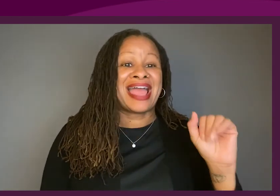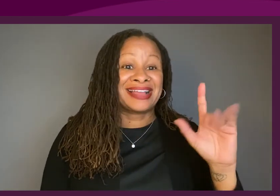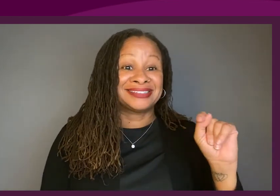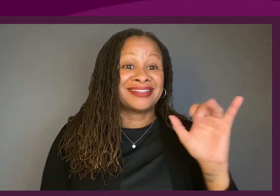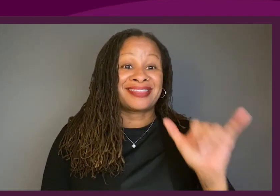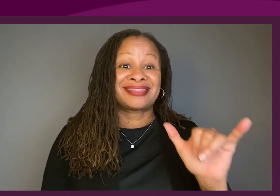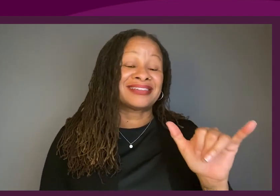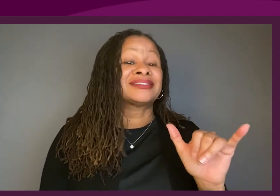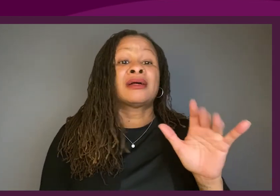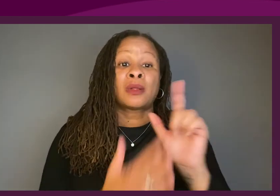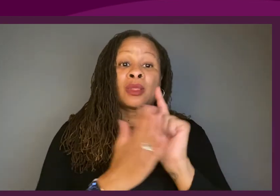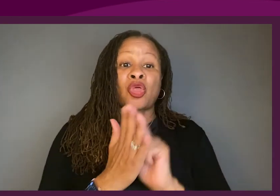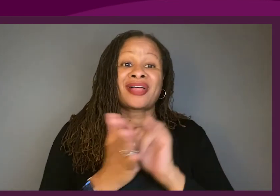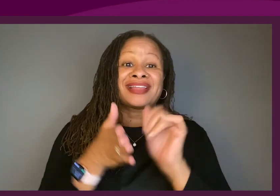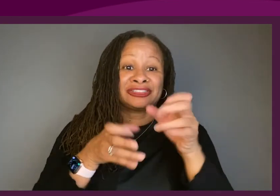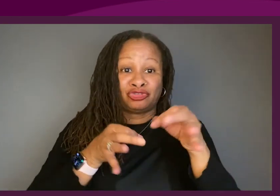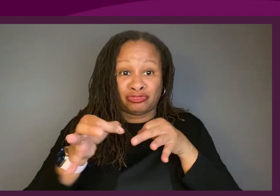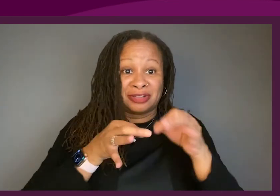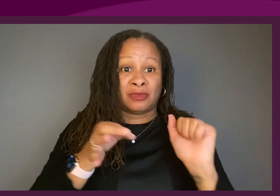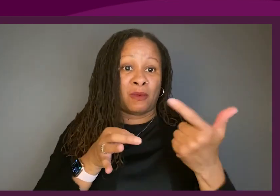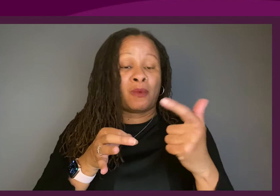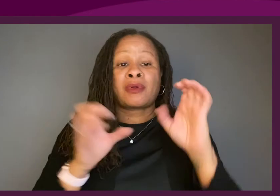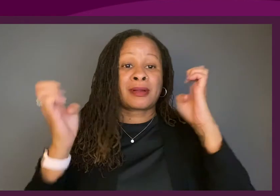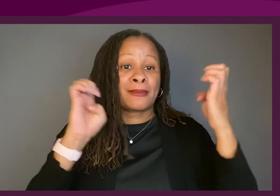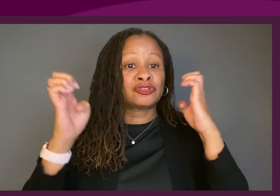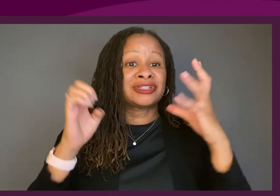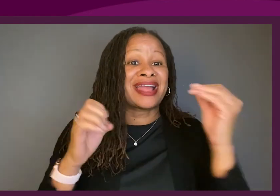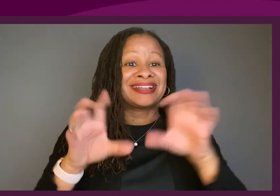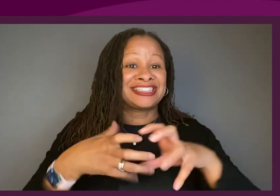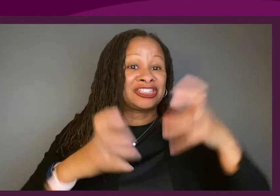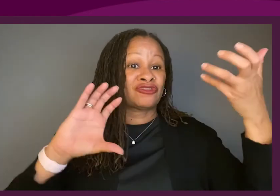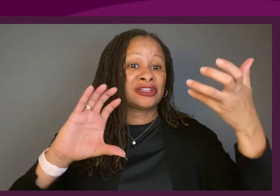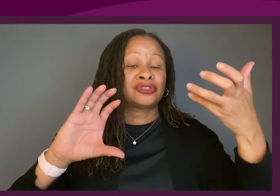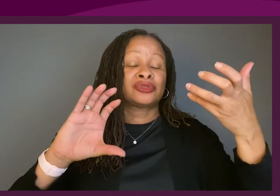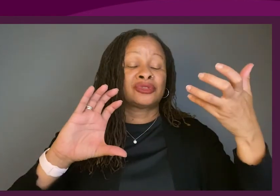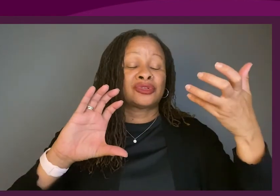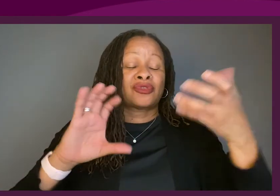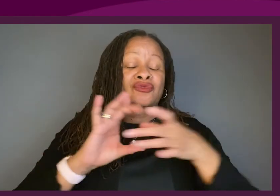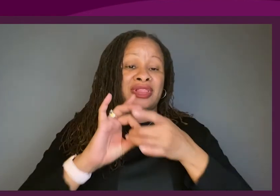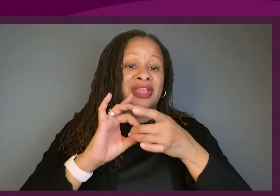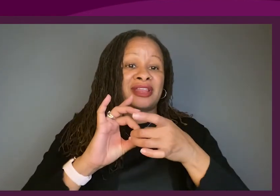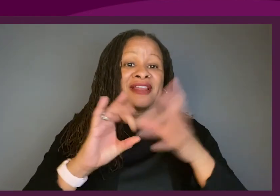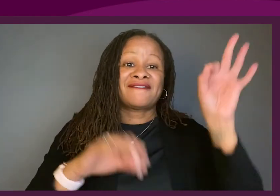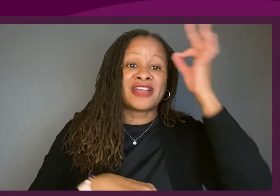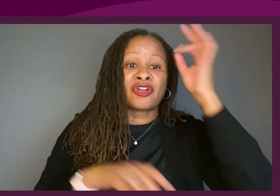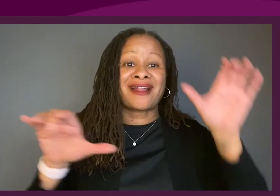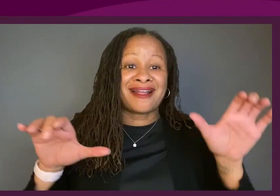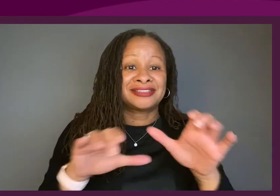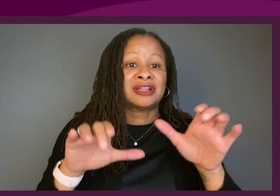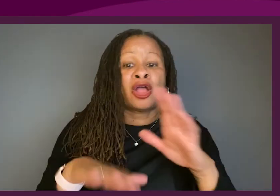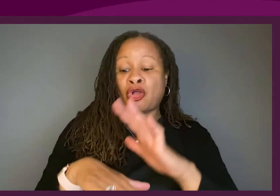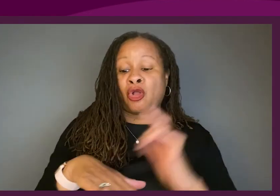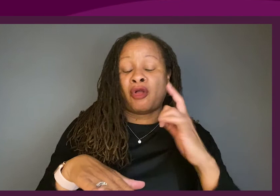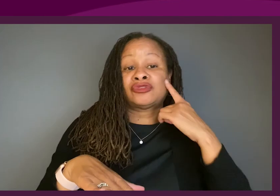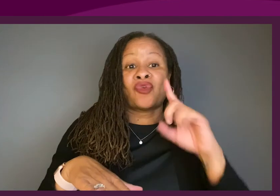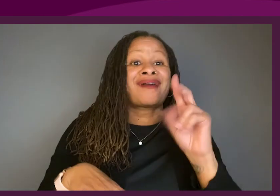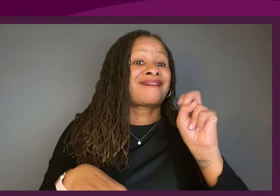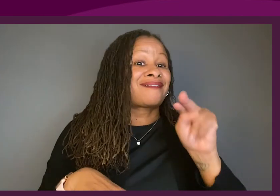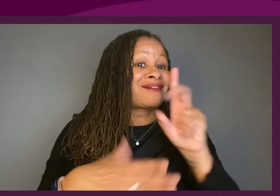So we very clearly are seeing a significant failure in the monitoring and enforcement